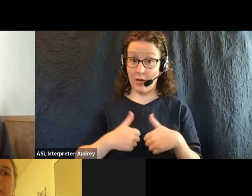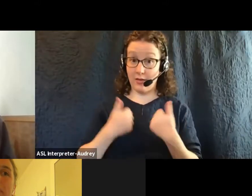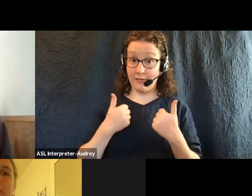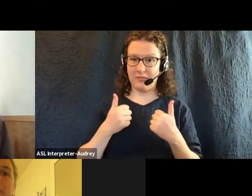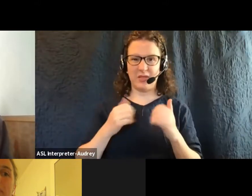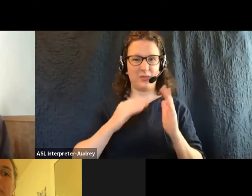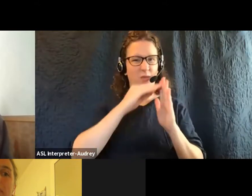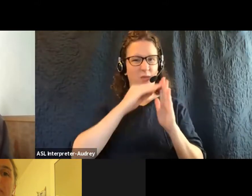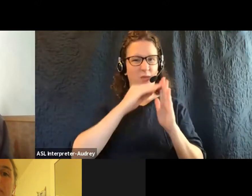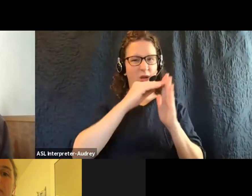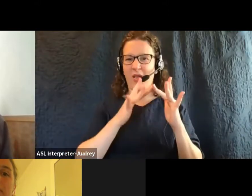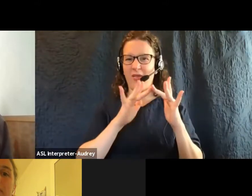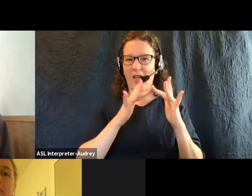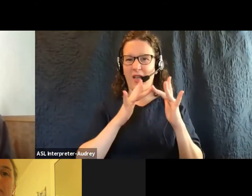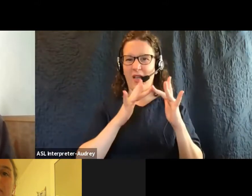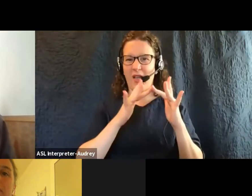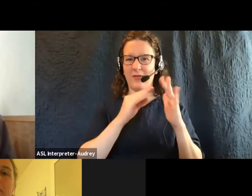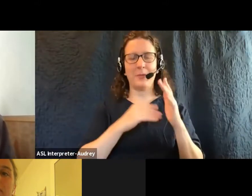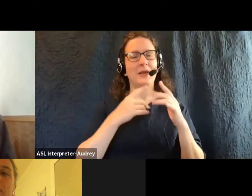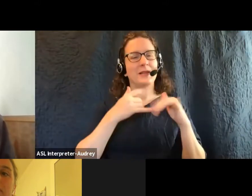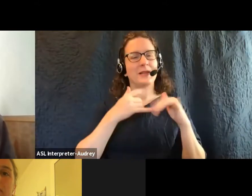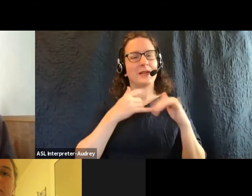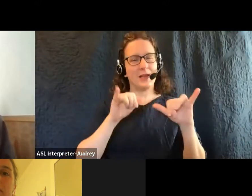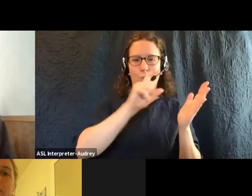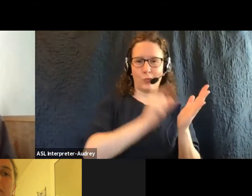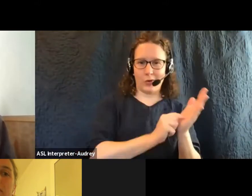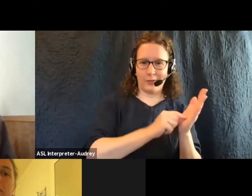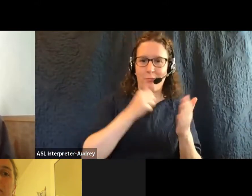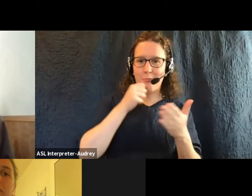but you still have to print it out and mail it in so those are different experiences across